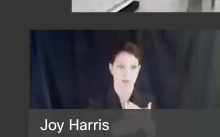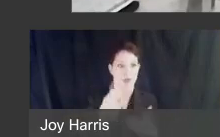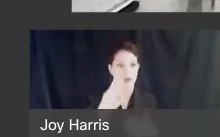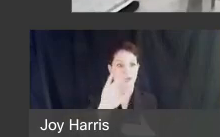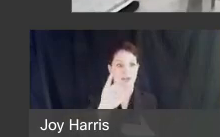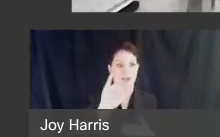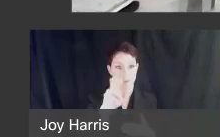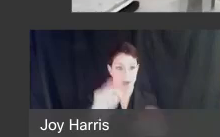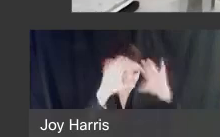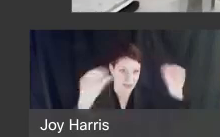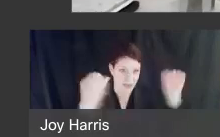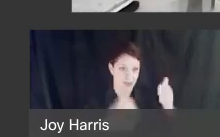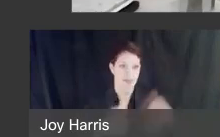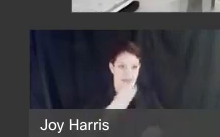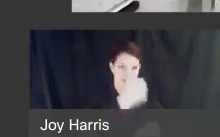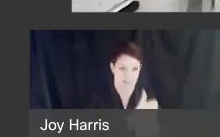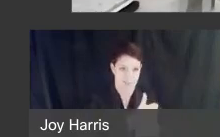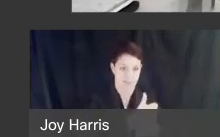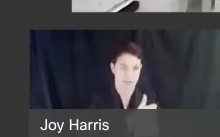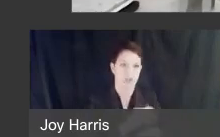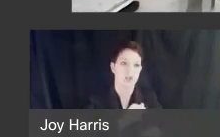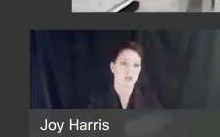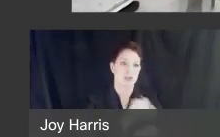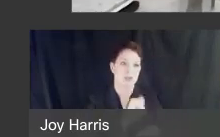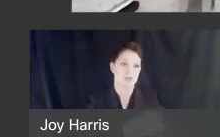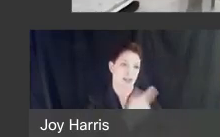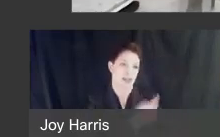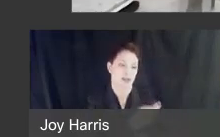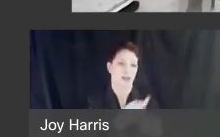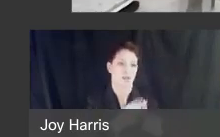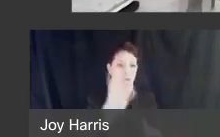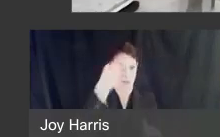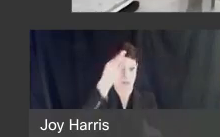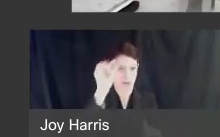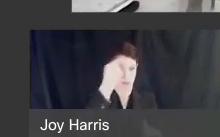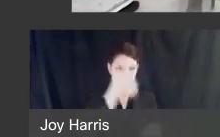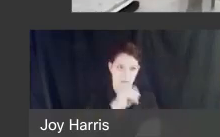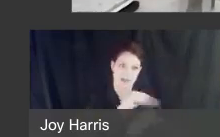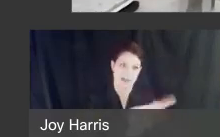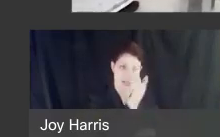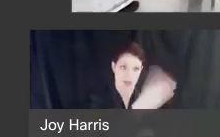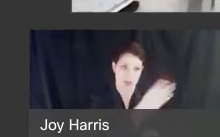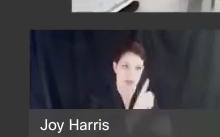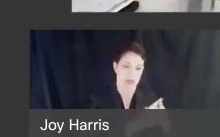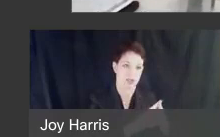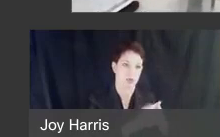to send doses directly from the federal government to retail pharmacies and I do